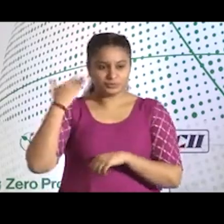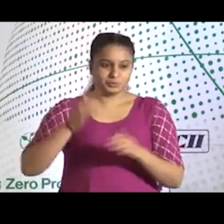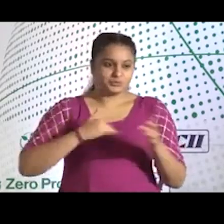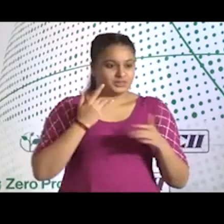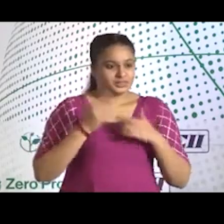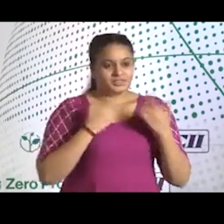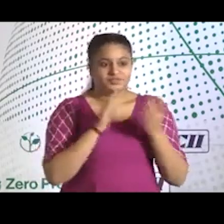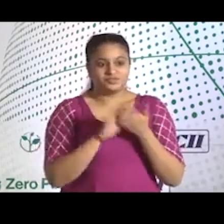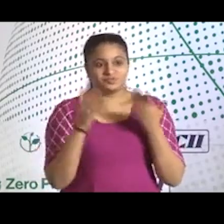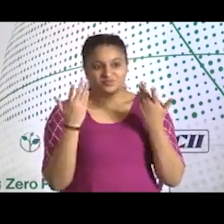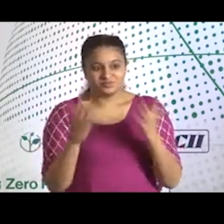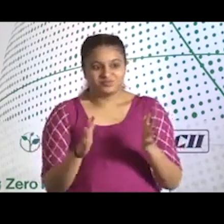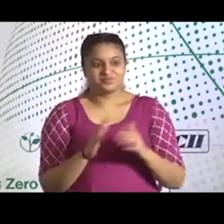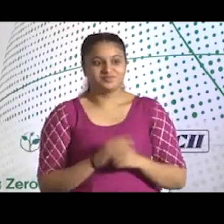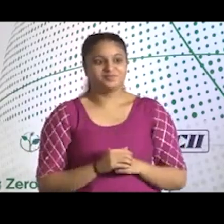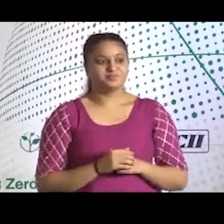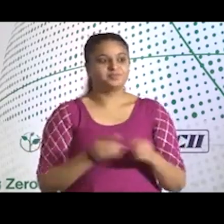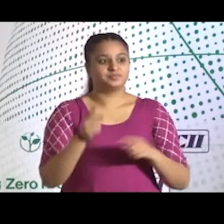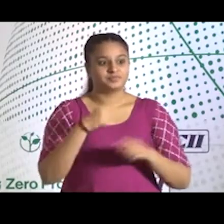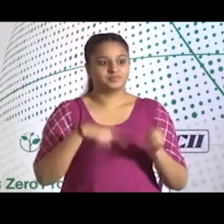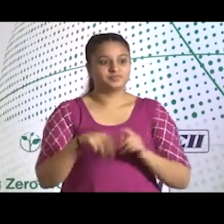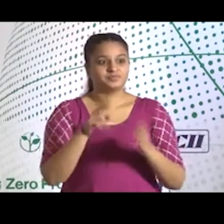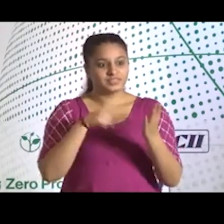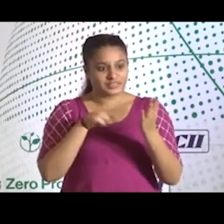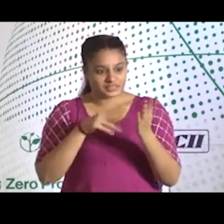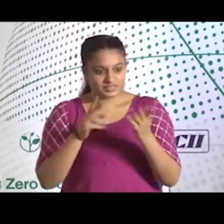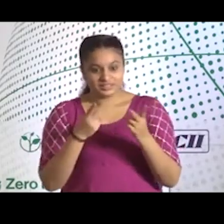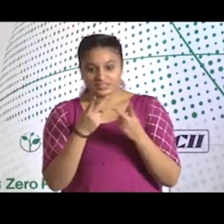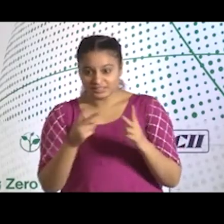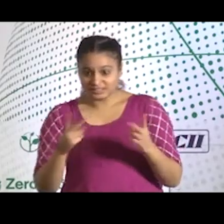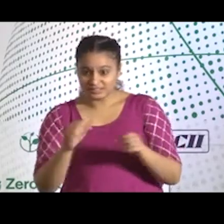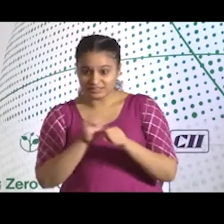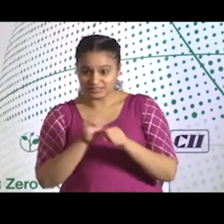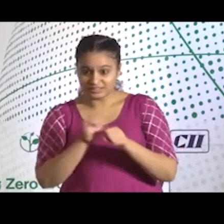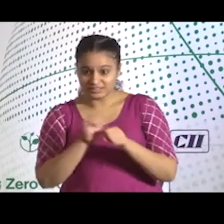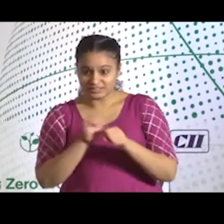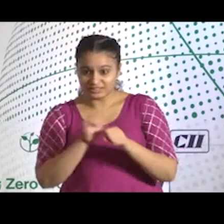I've been hearing a lot of rave reviews about how you spent the day yesterday